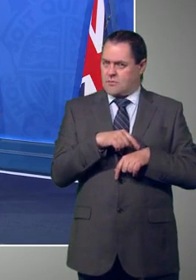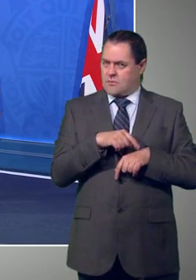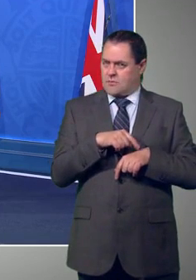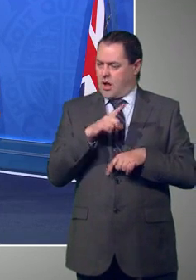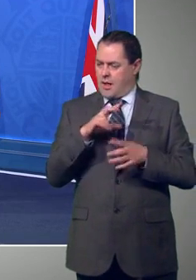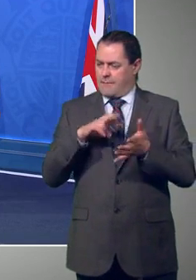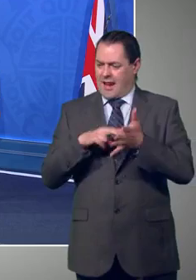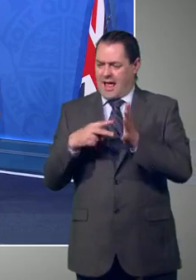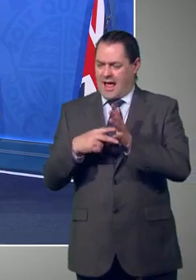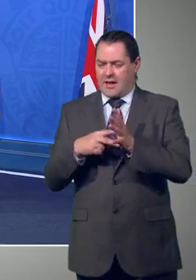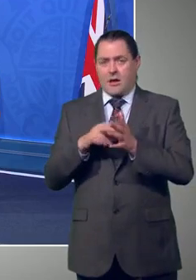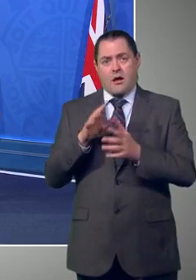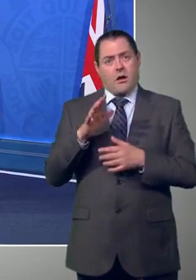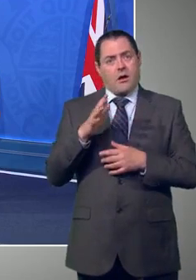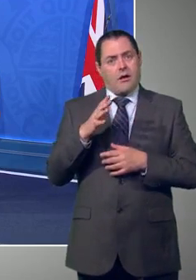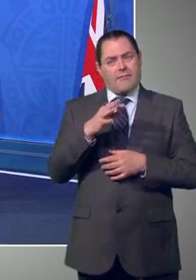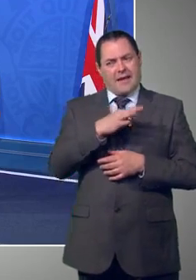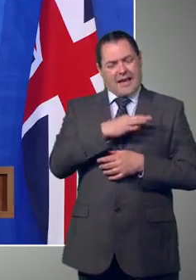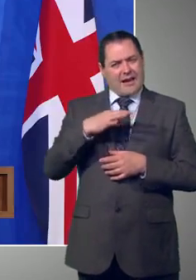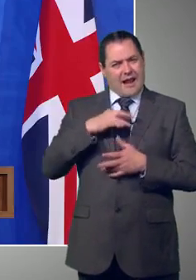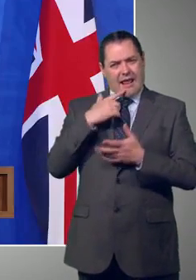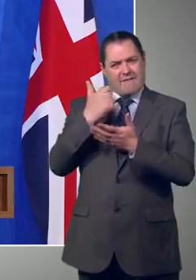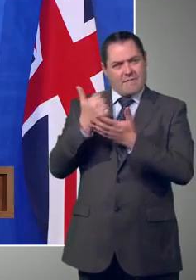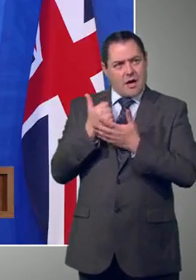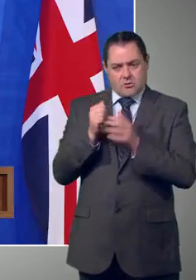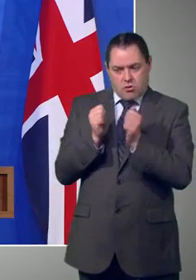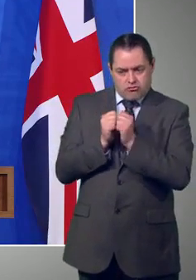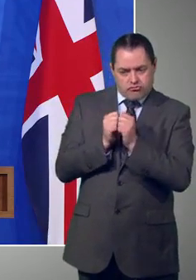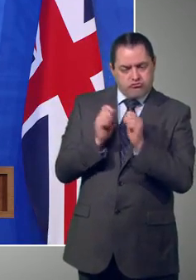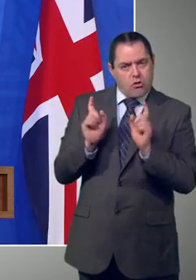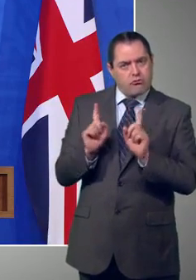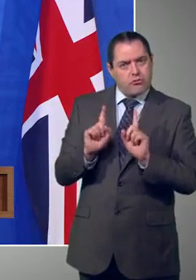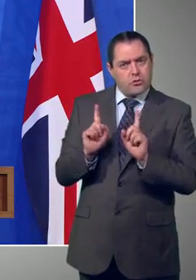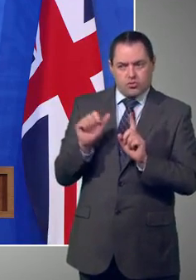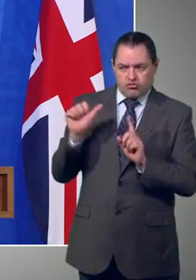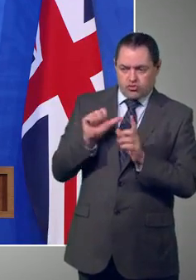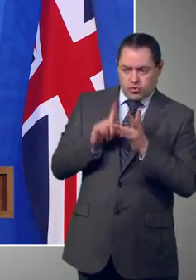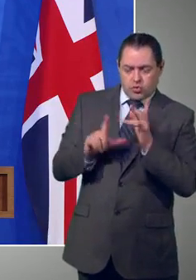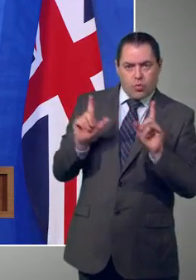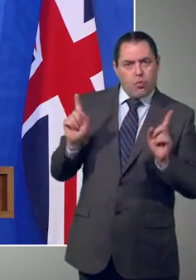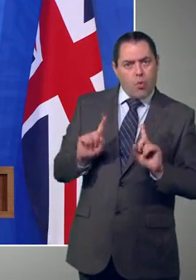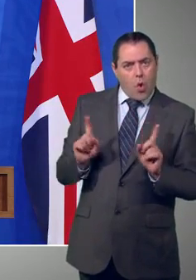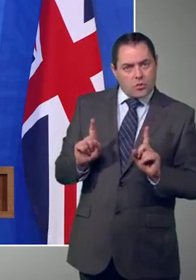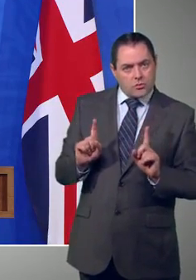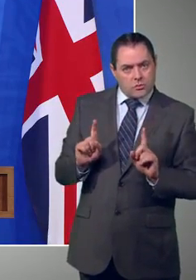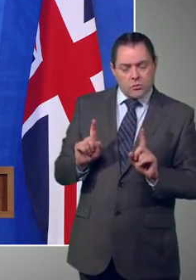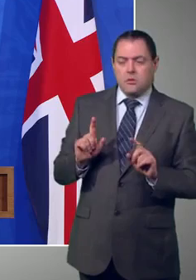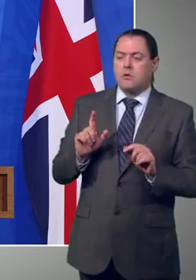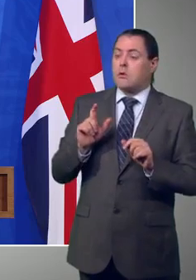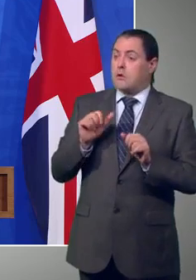clinical advice on what the appropriate thing to do was that was the best way to